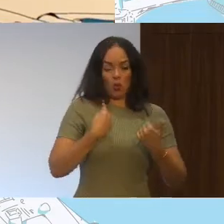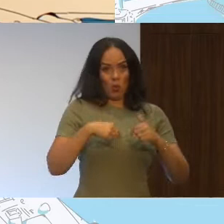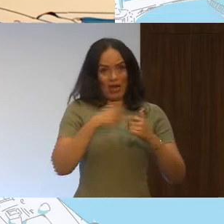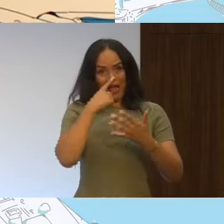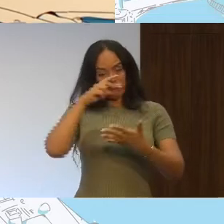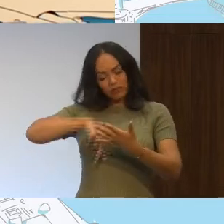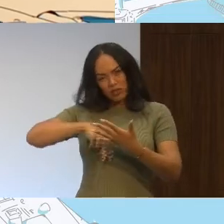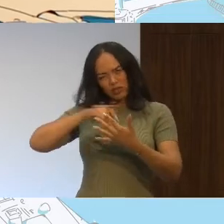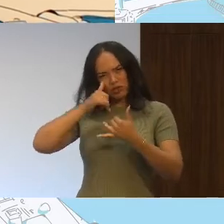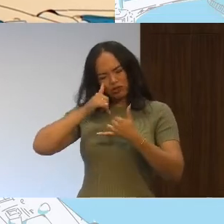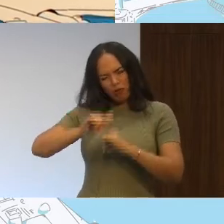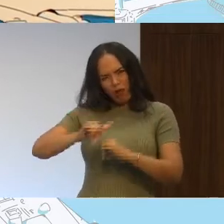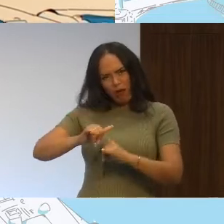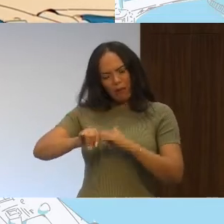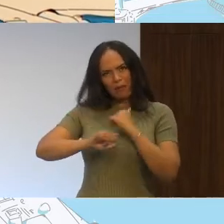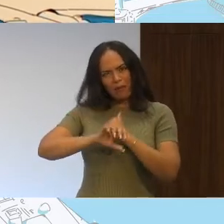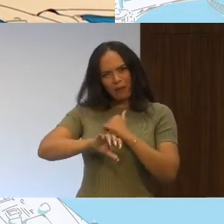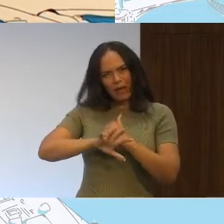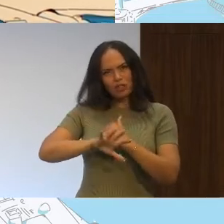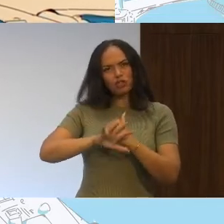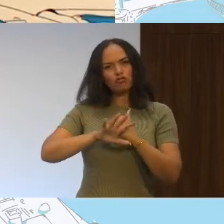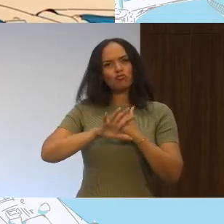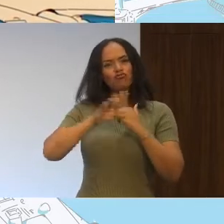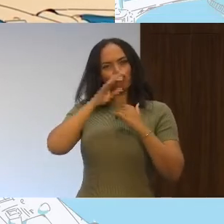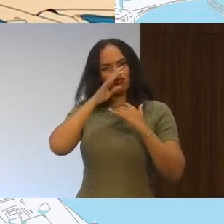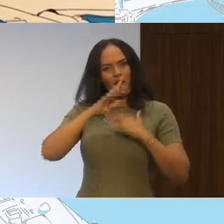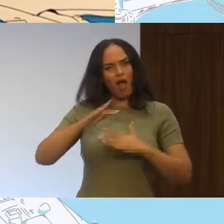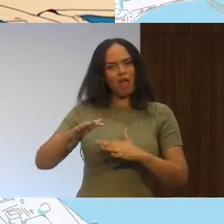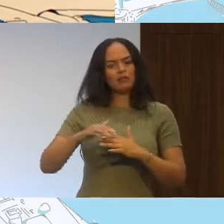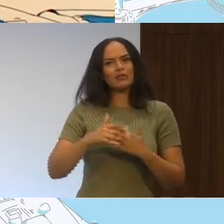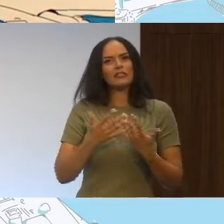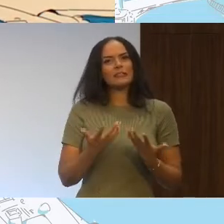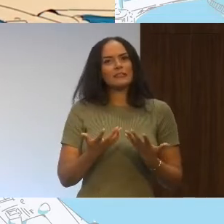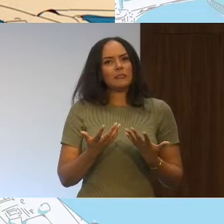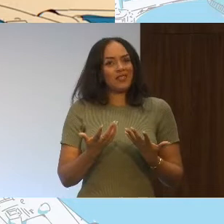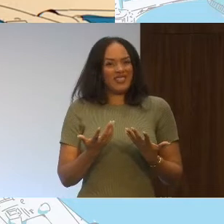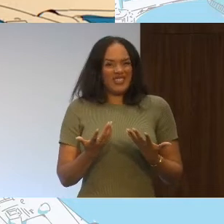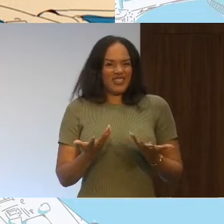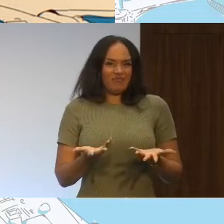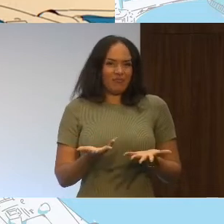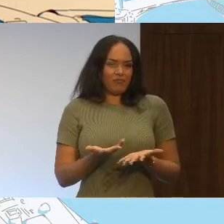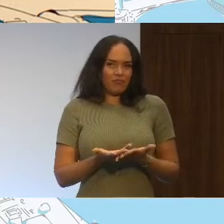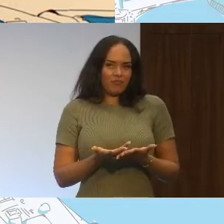the you know, the publications and the trials are published. There is no nothing robust. There is nothing consistent.